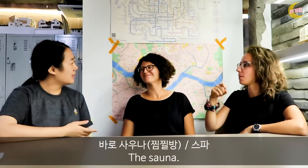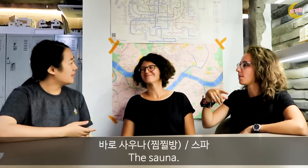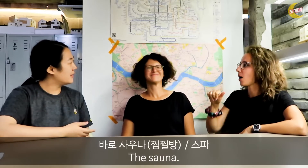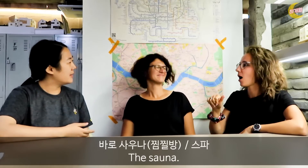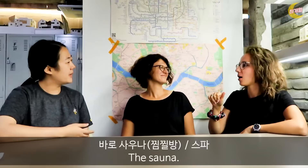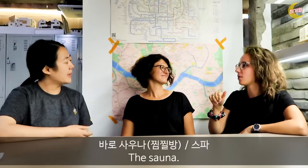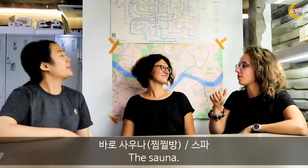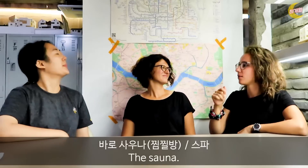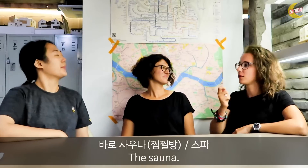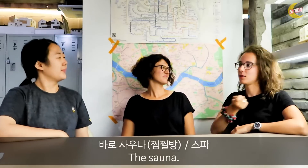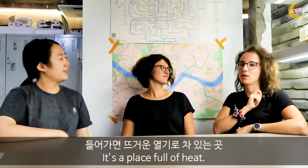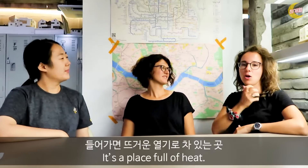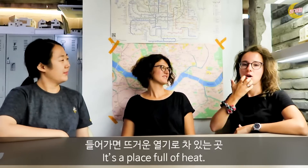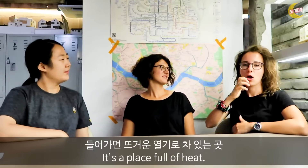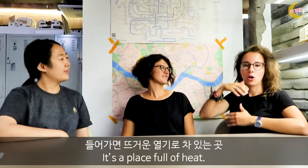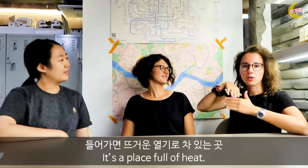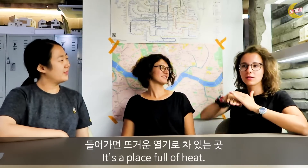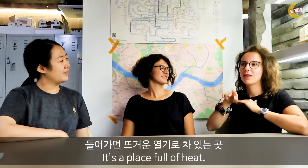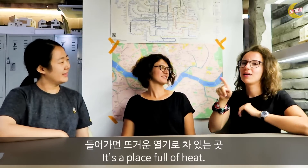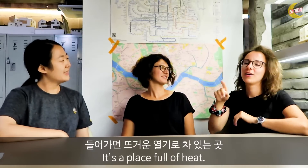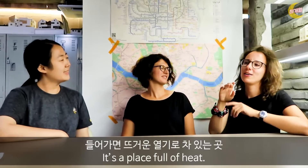The sauna. It’s a place full of heat.